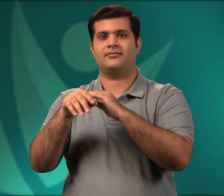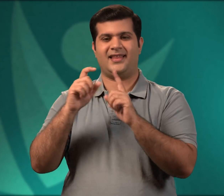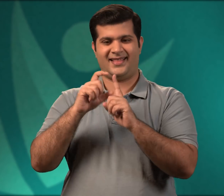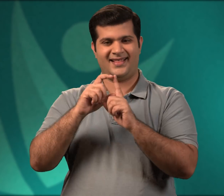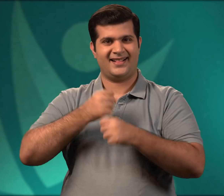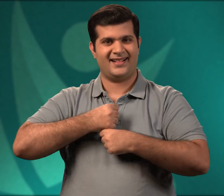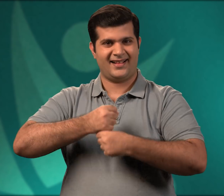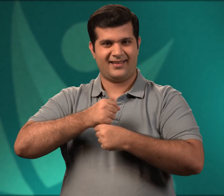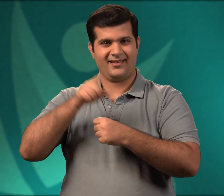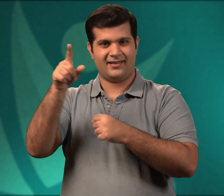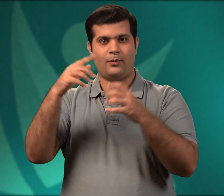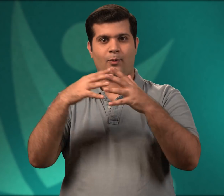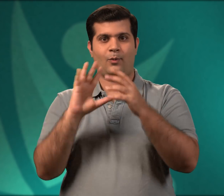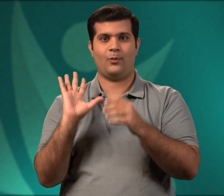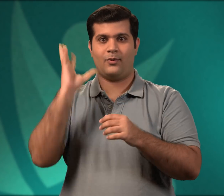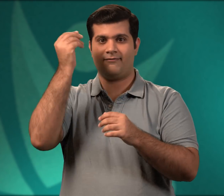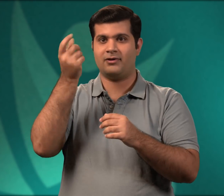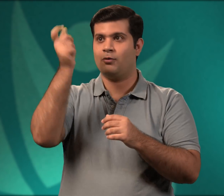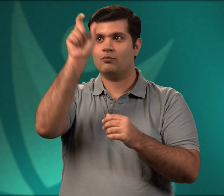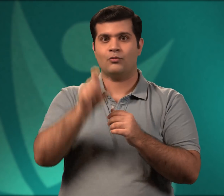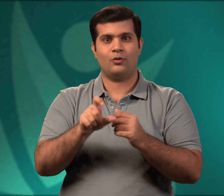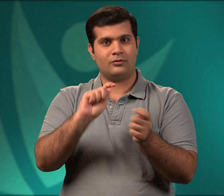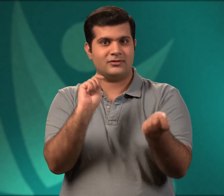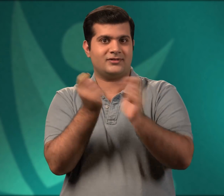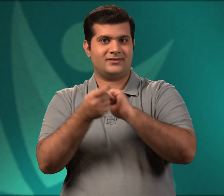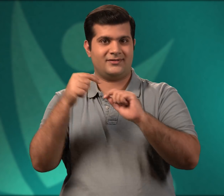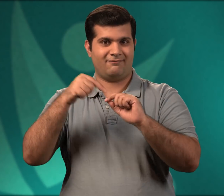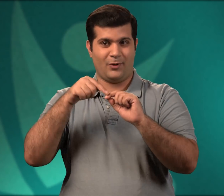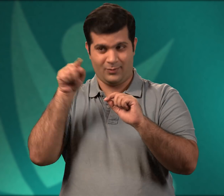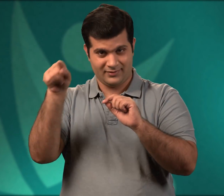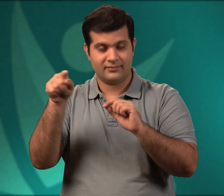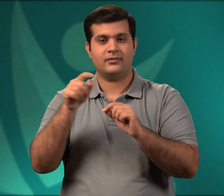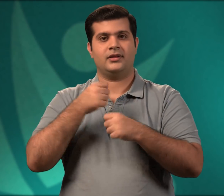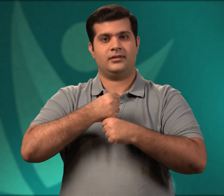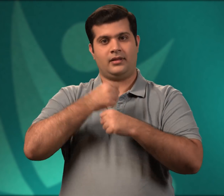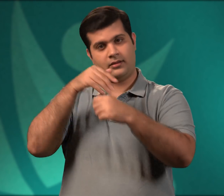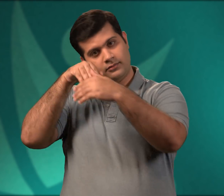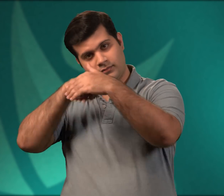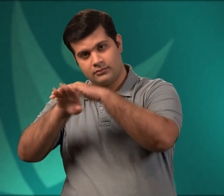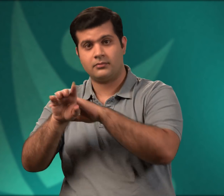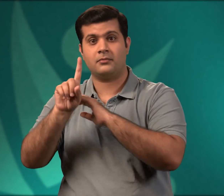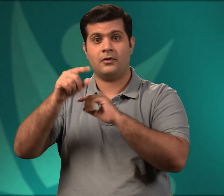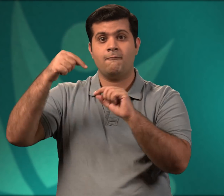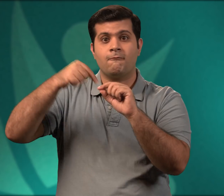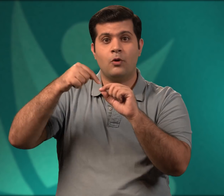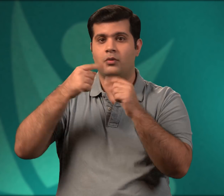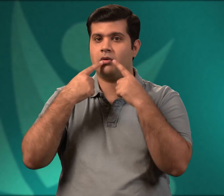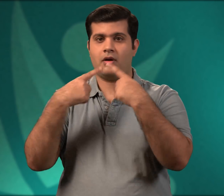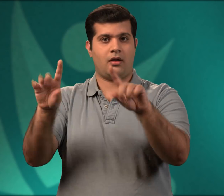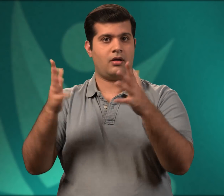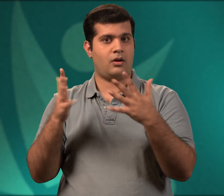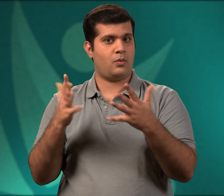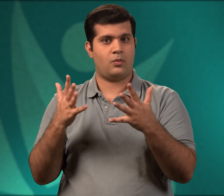Delegates attended the voting session for the selection of the new WFDYS board members. However, they weren't granted voting rights.